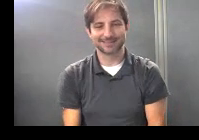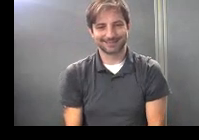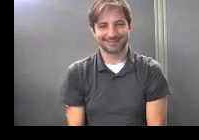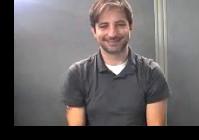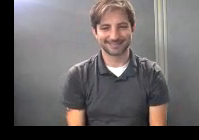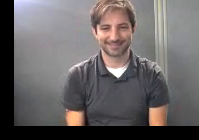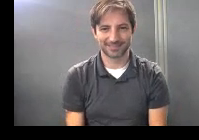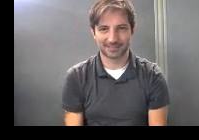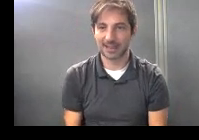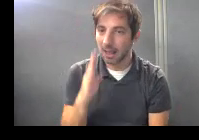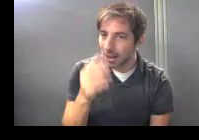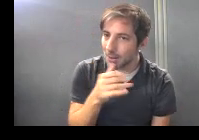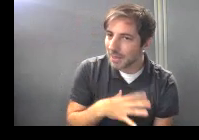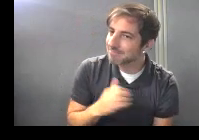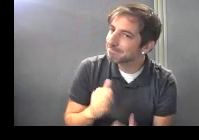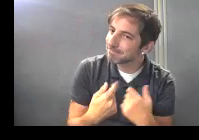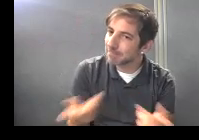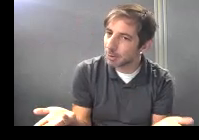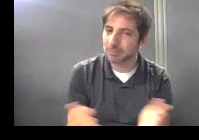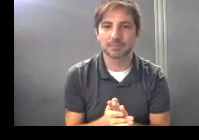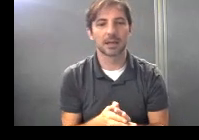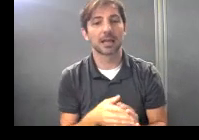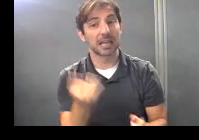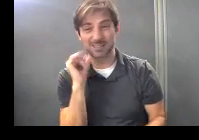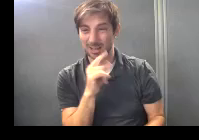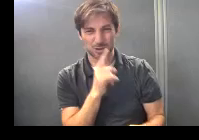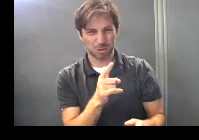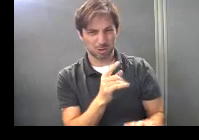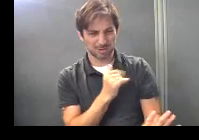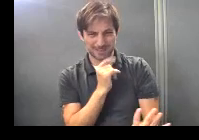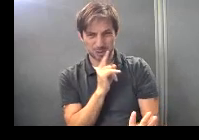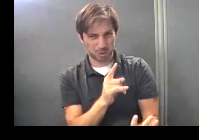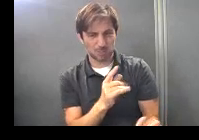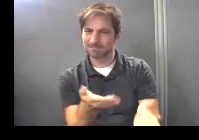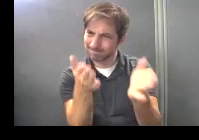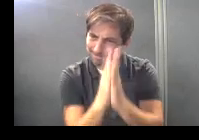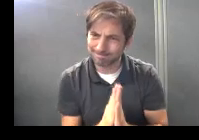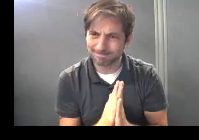IF YOU ARE NOT SURE WHAT TO DO, JUST ASK.